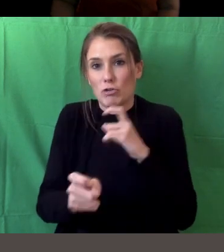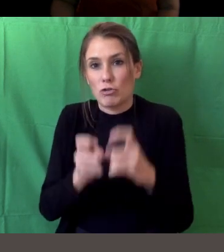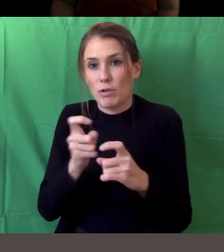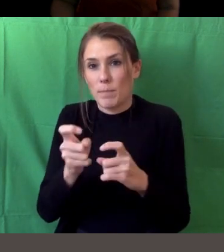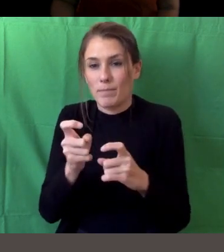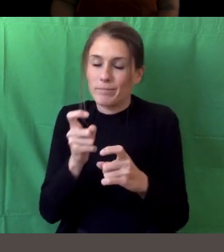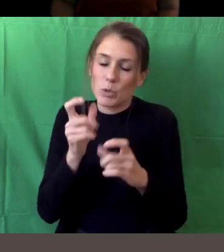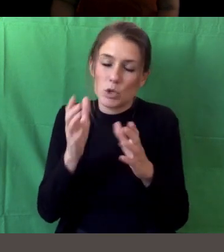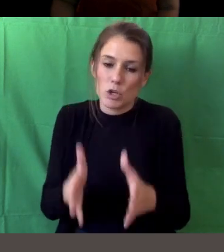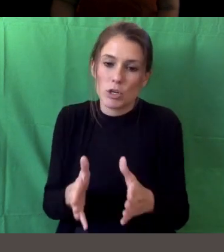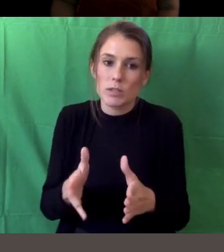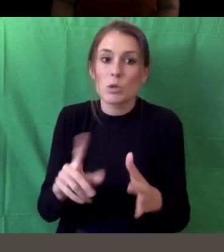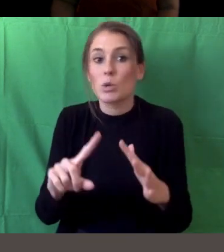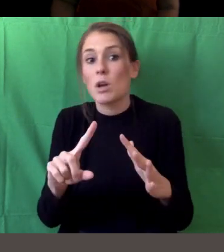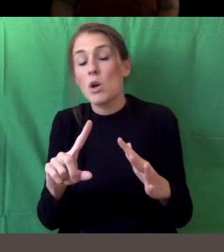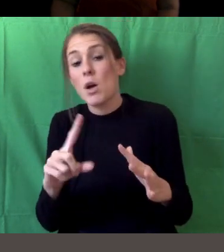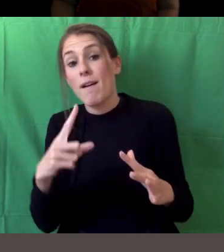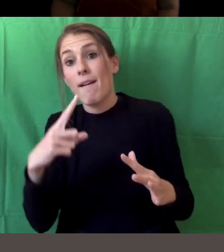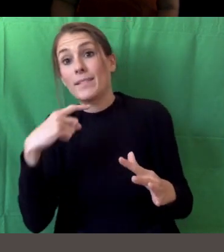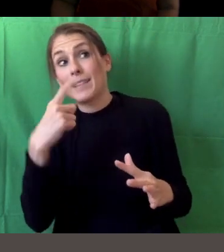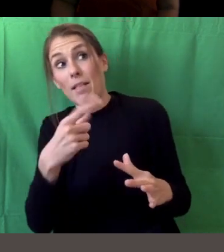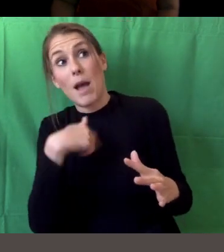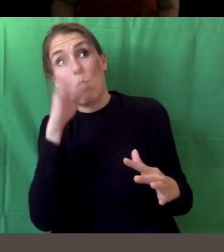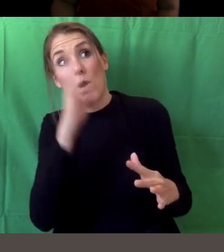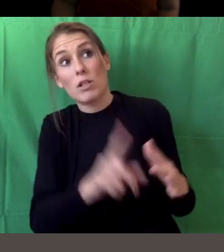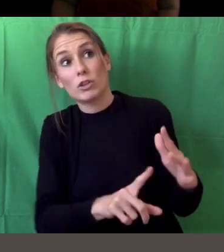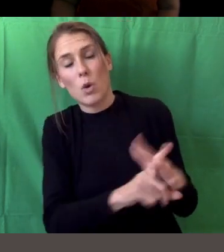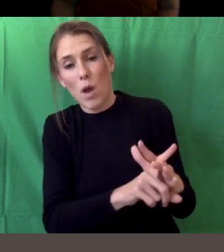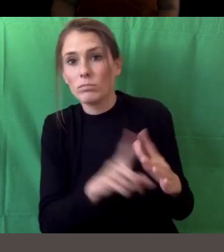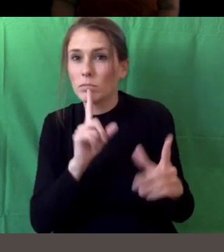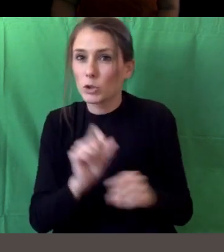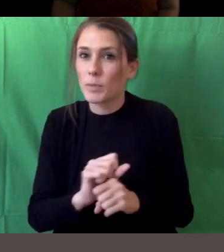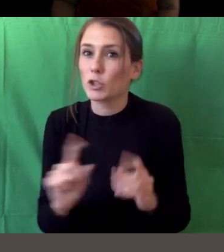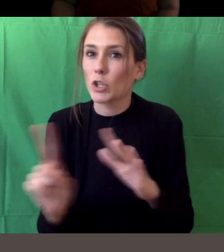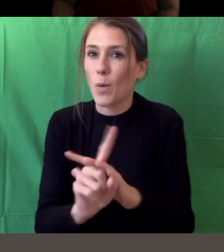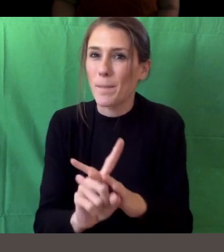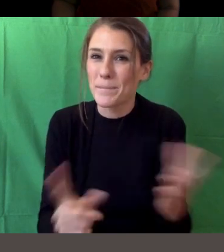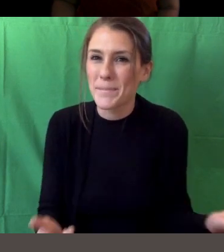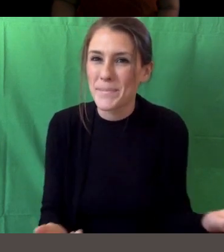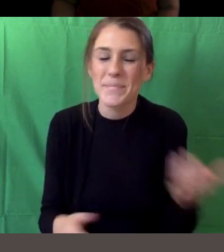of the community, which is, you know, show up when you say you would and doing what you said you would.